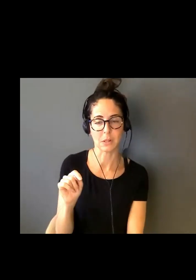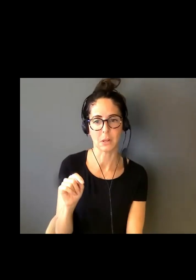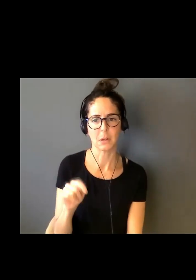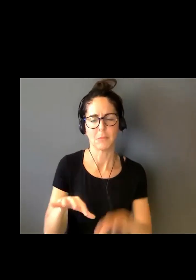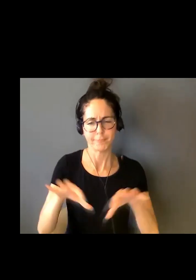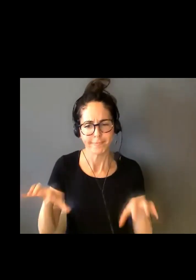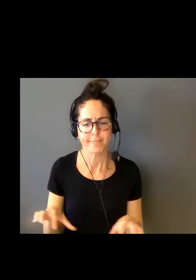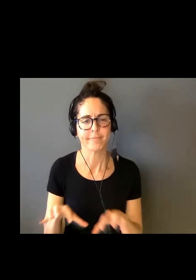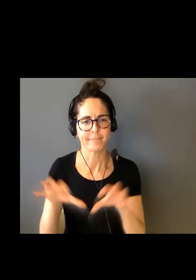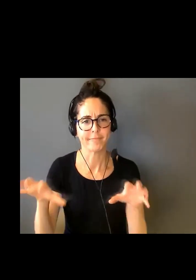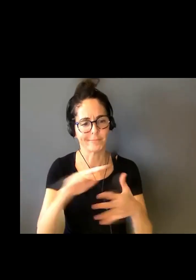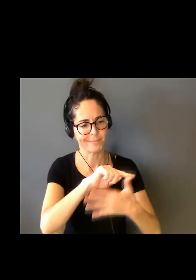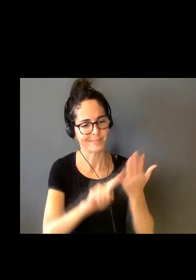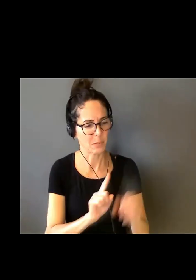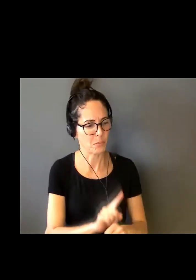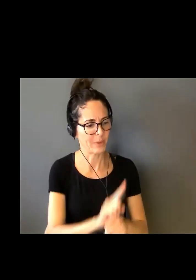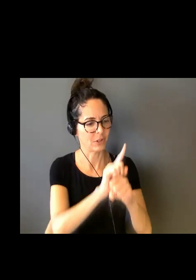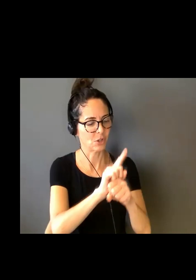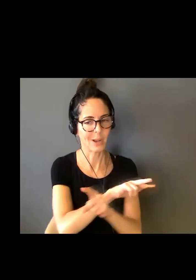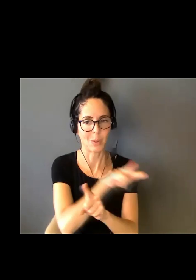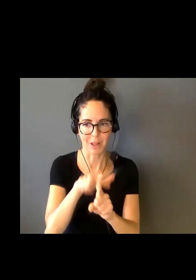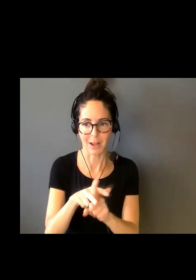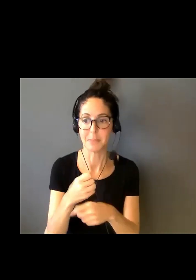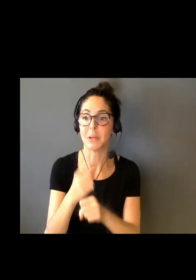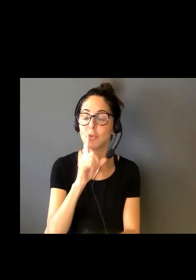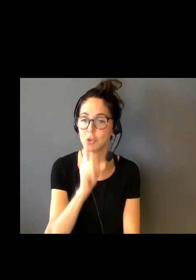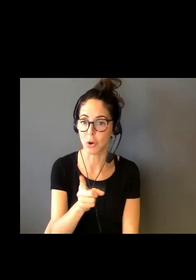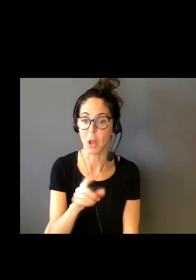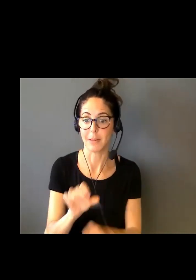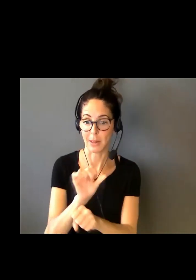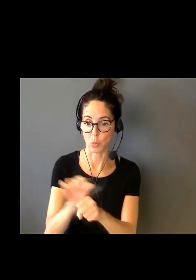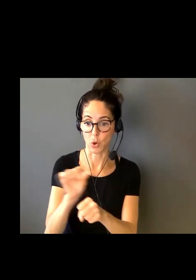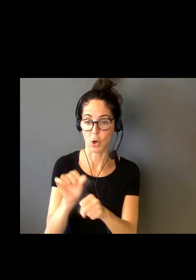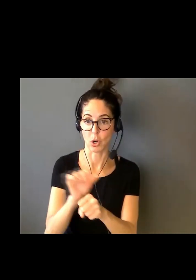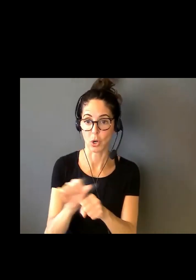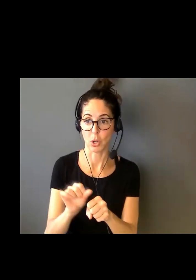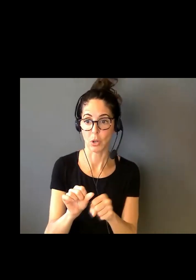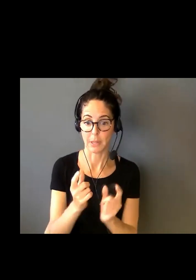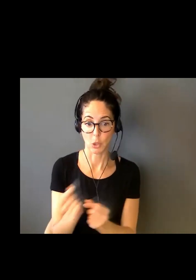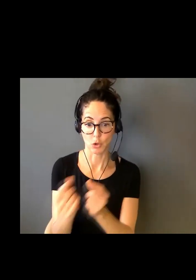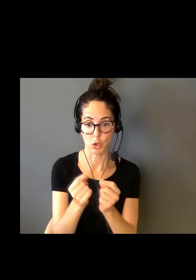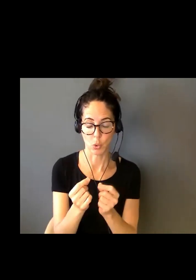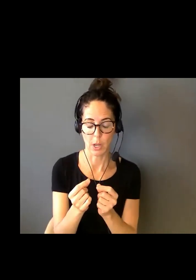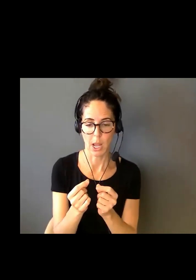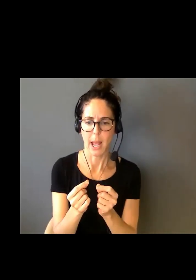do you use those privileges to, to make sure that the work is done, and done in a social justice way